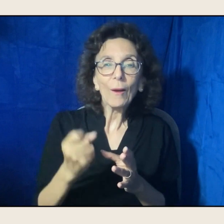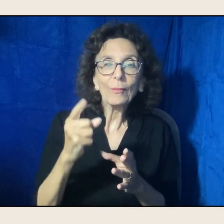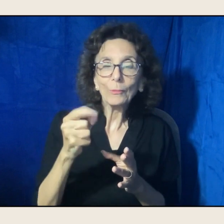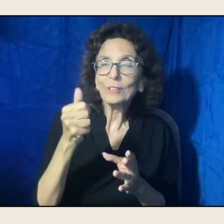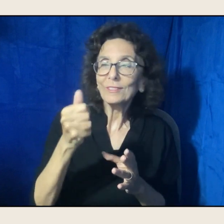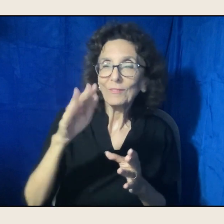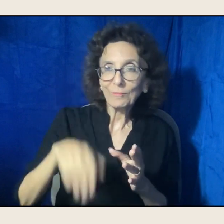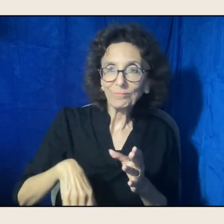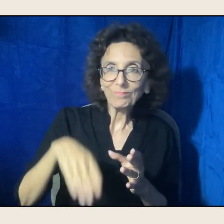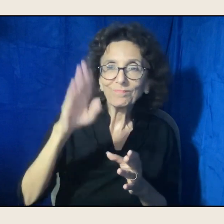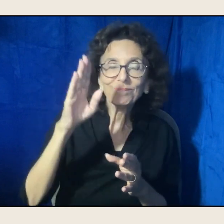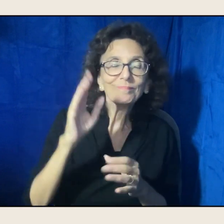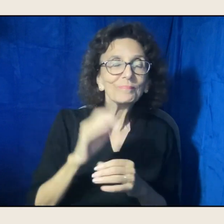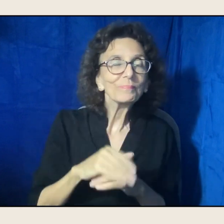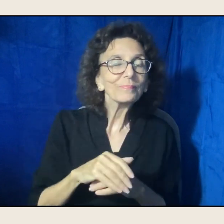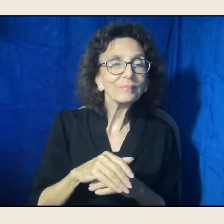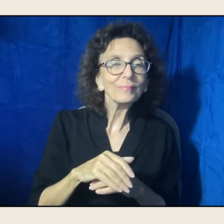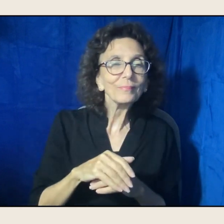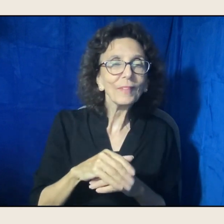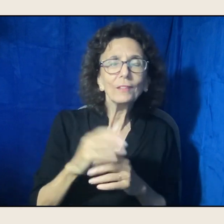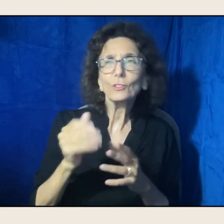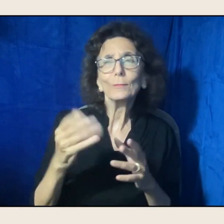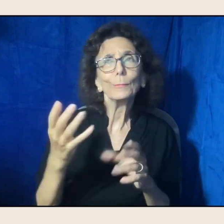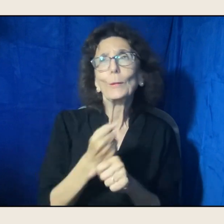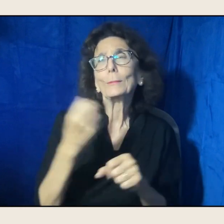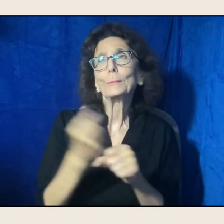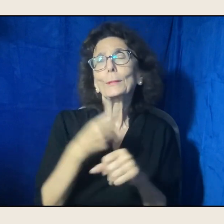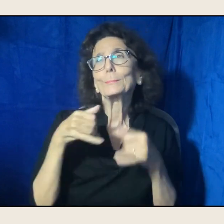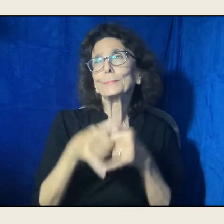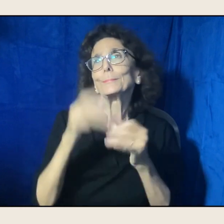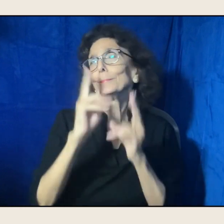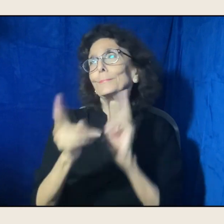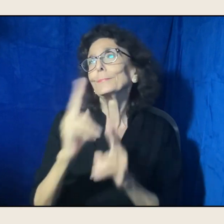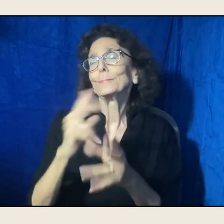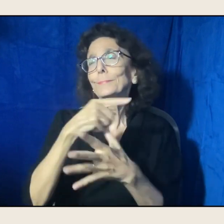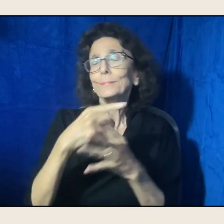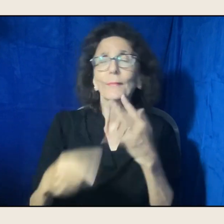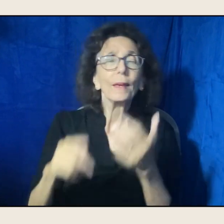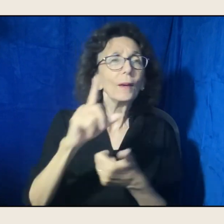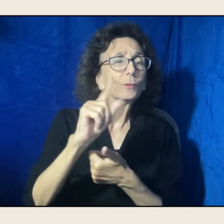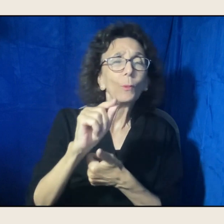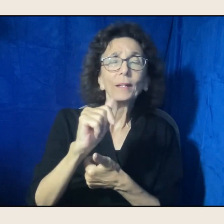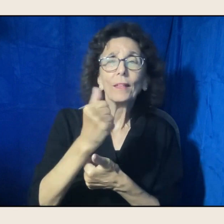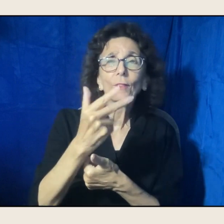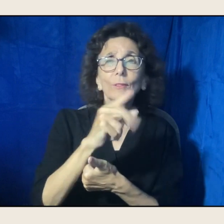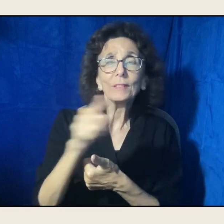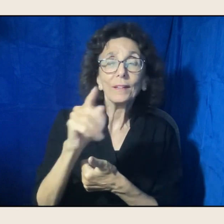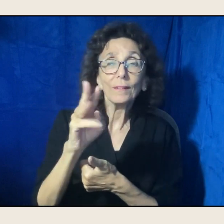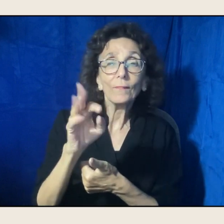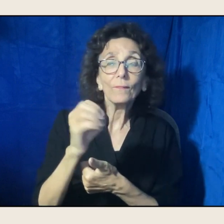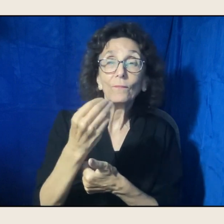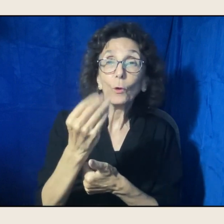Among other accolades, Allison Janae Hamilton was a 2013, '14 fellow at the Whitney Independent Study Program